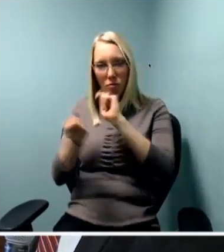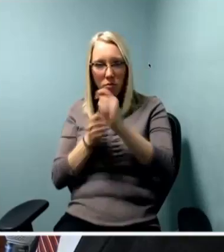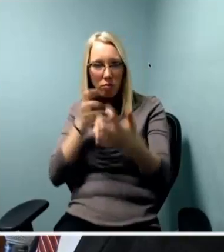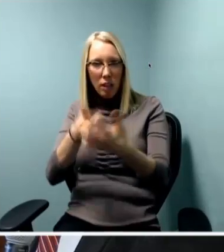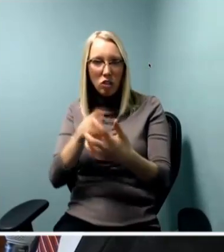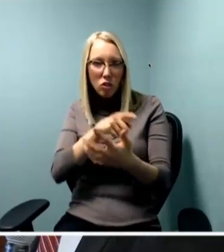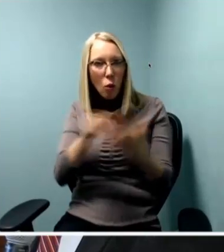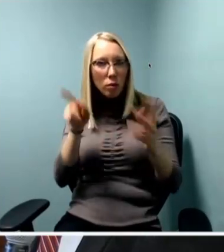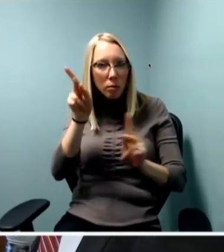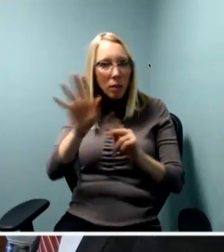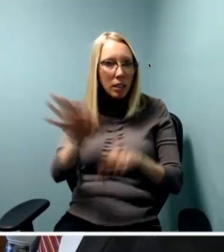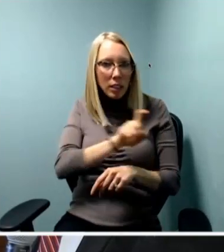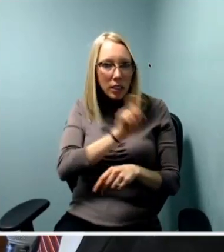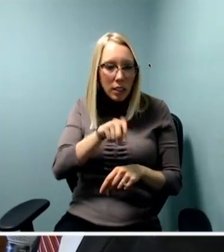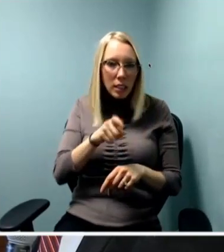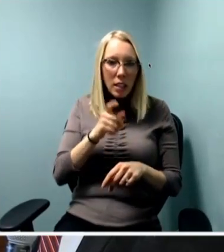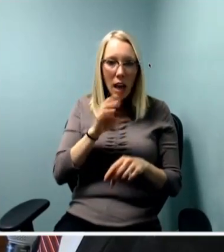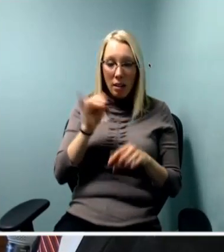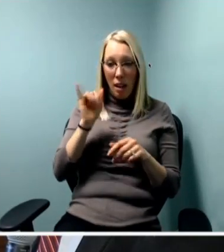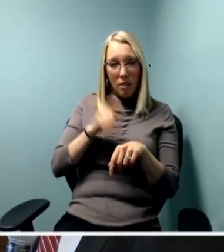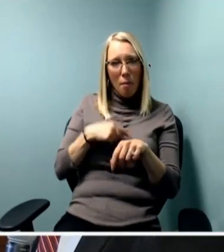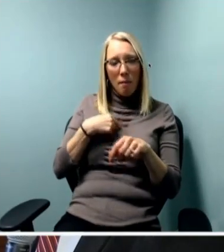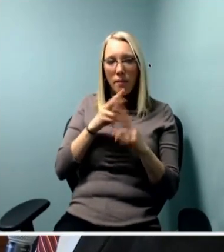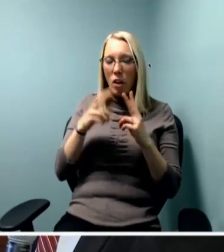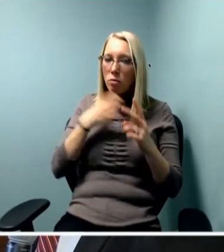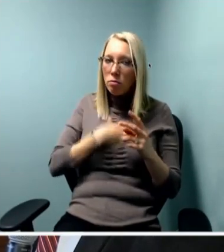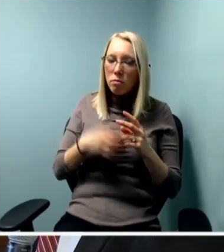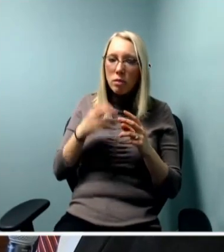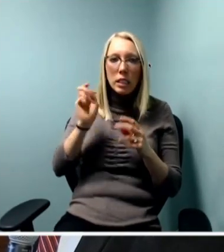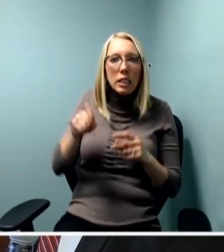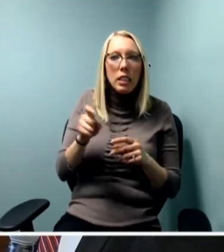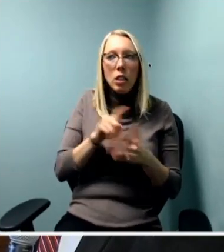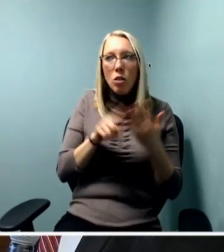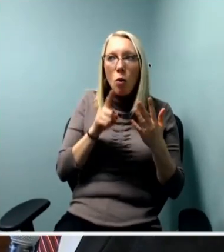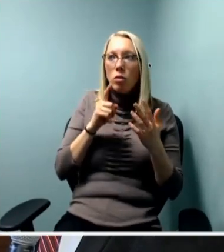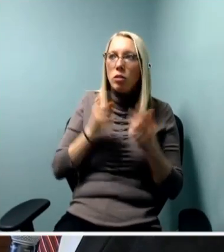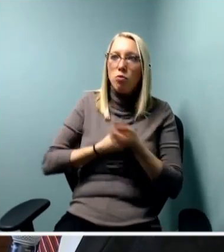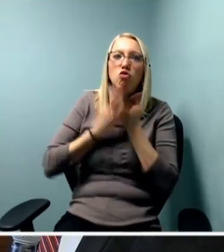movement all around us, the way we communicate through movement. Not about steps, again.